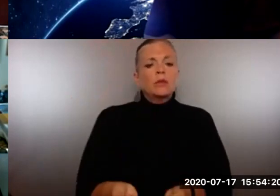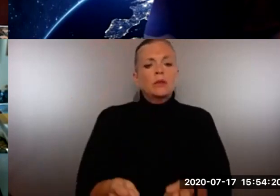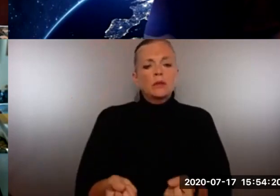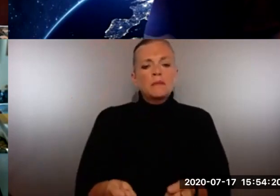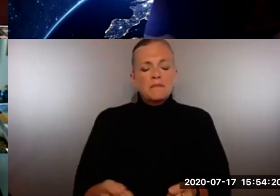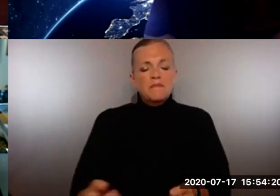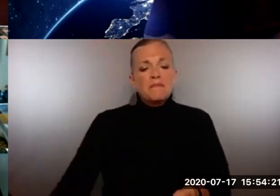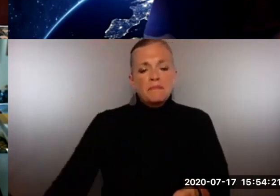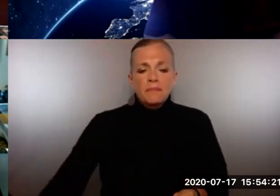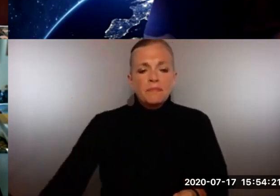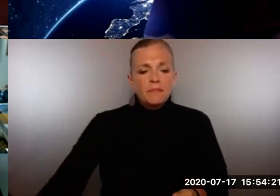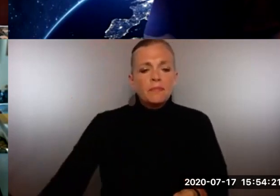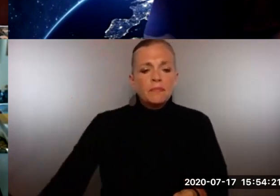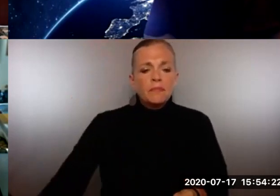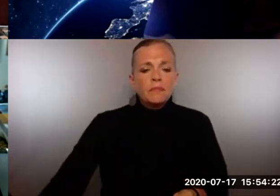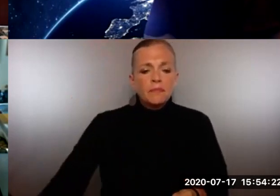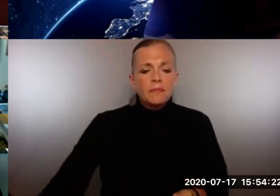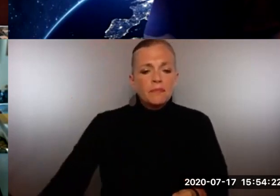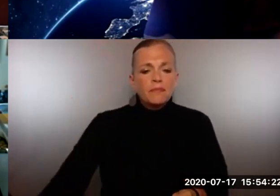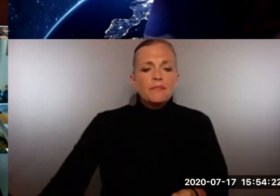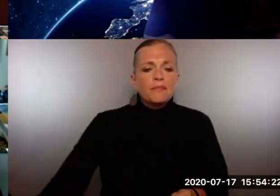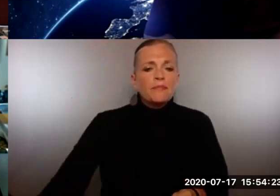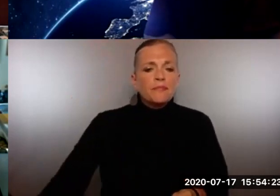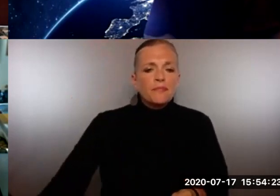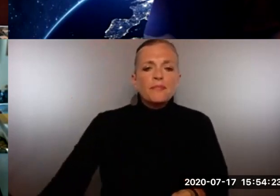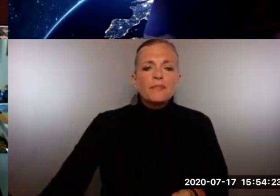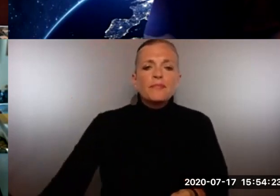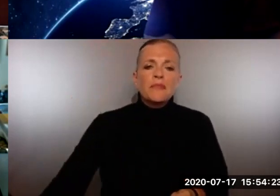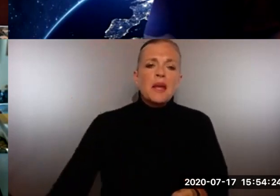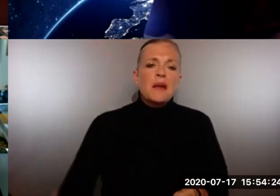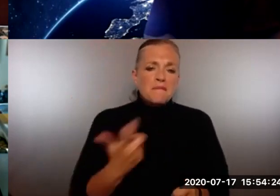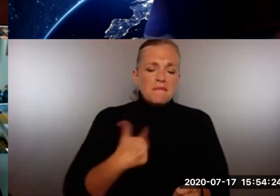I call lives of incommunicado.